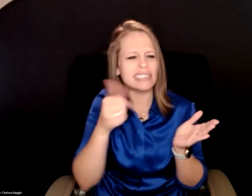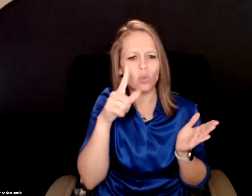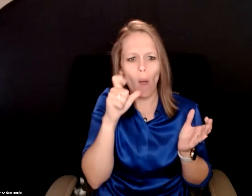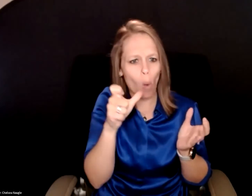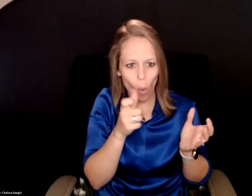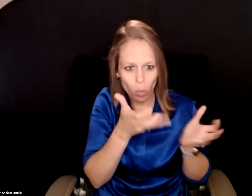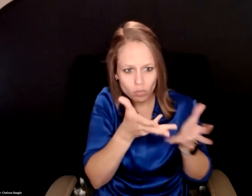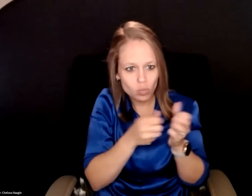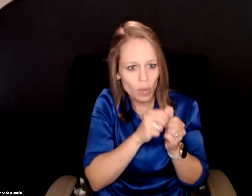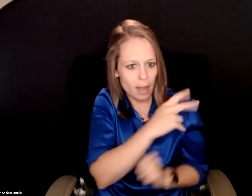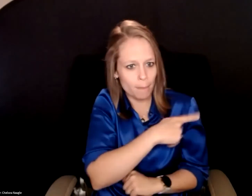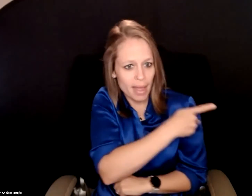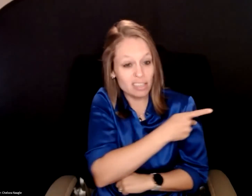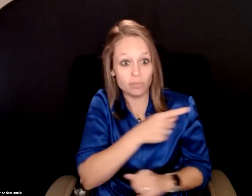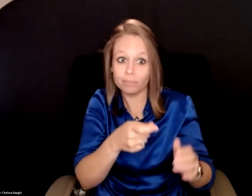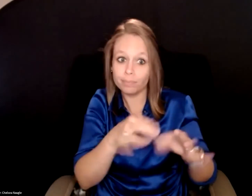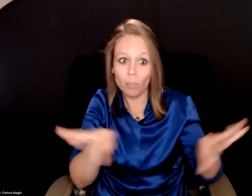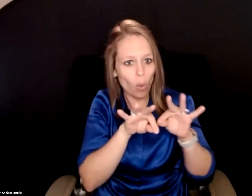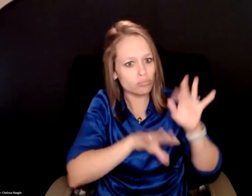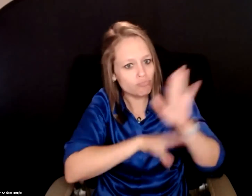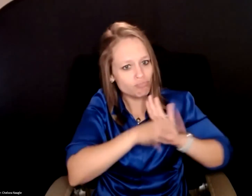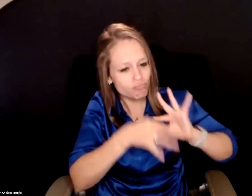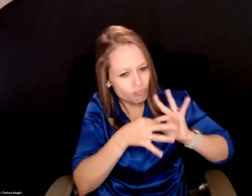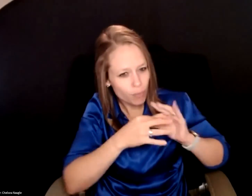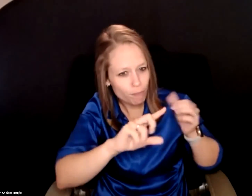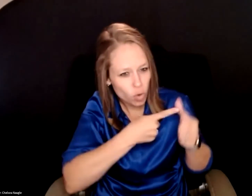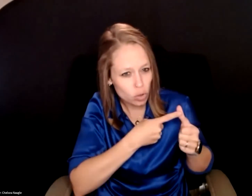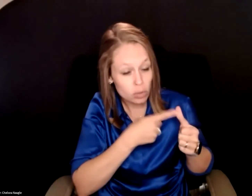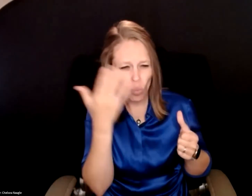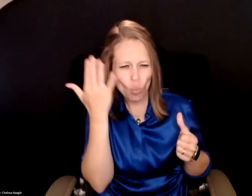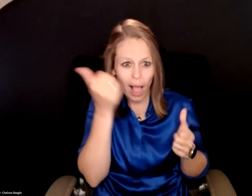build that rapport first because if they don't, most of the time